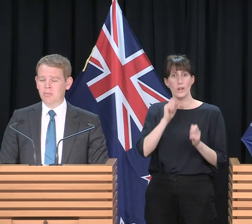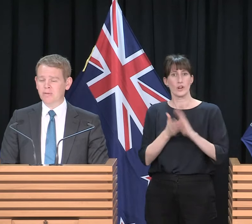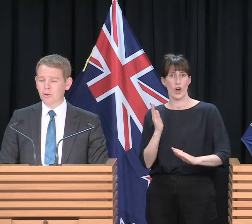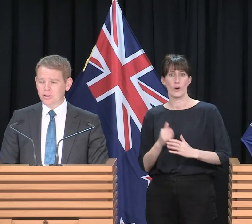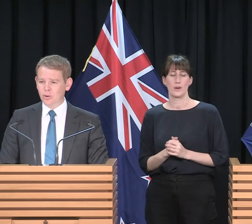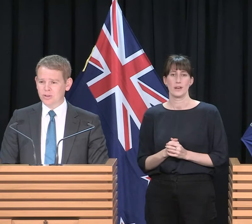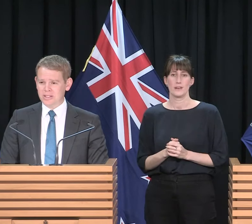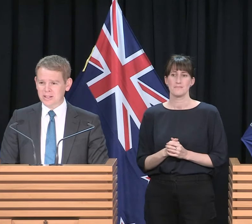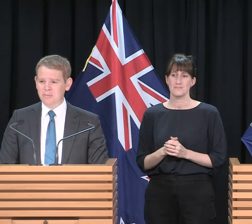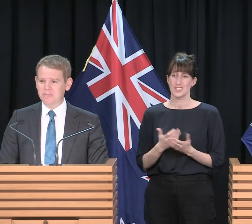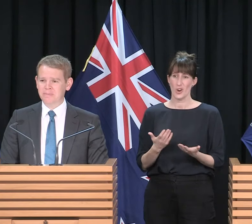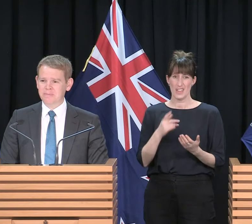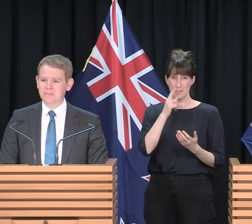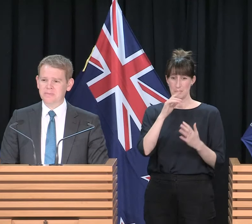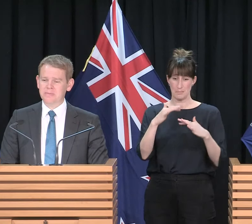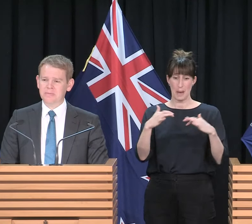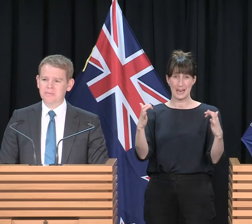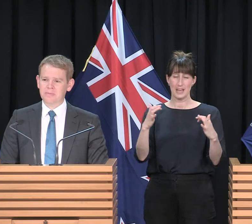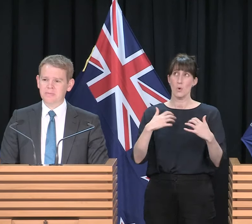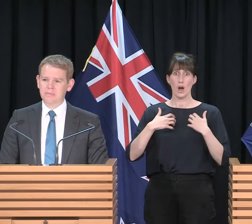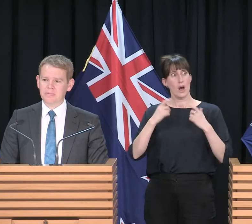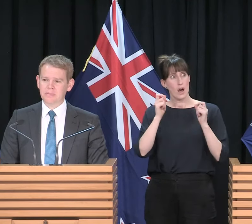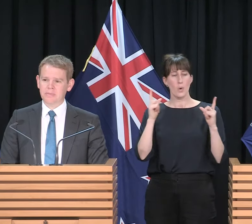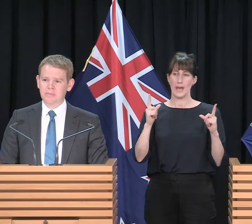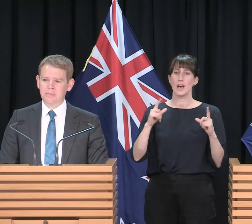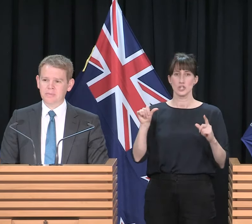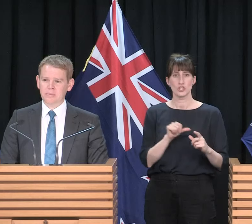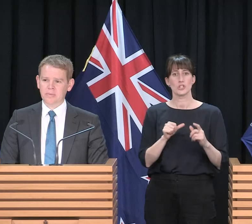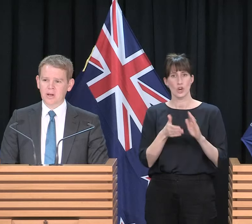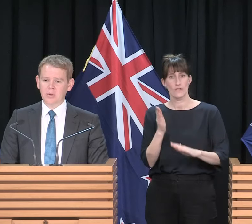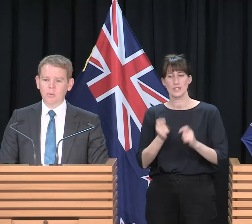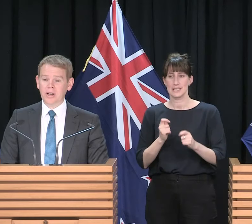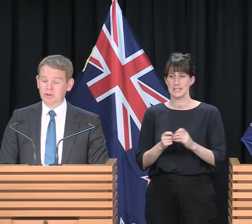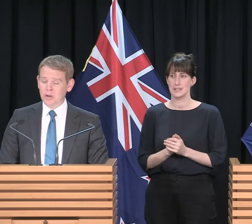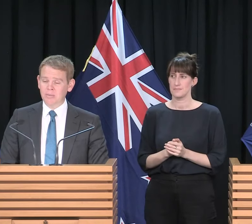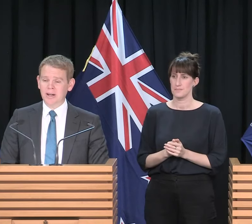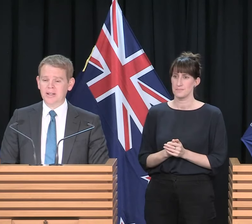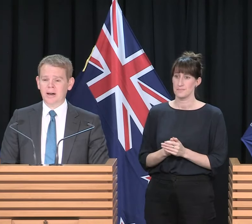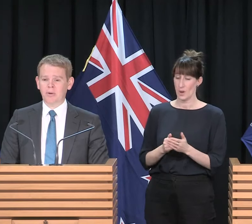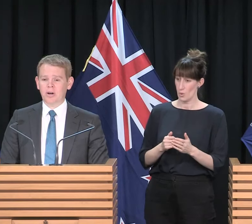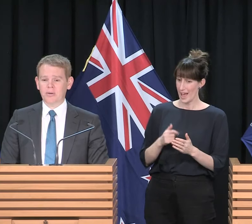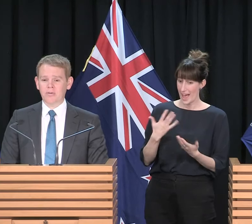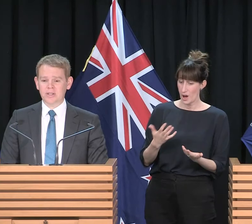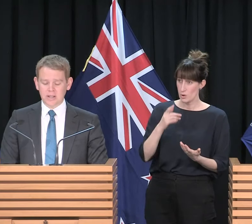Look, the situation changes. The advice from the World Health Organization has continued to evolve during this time and